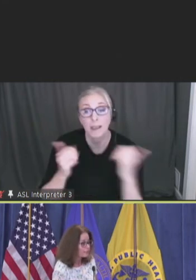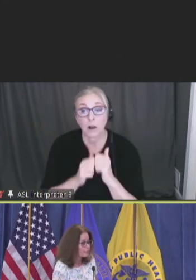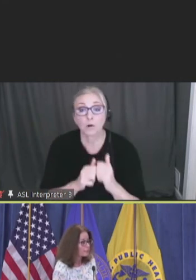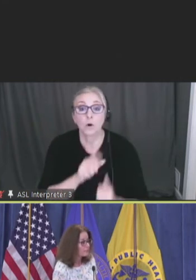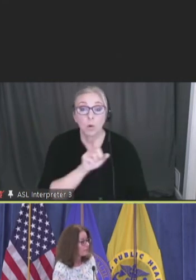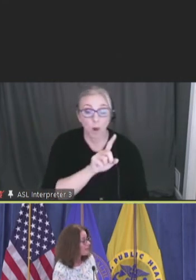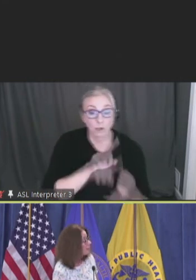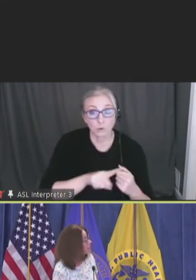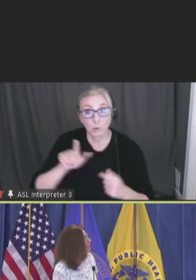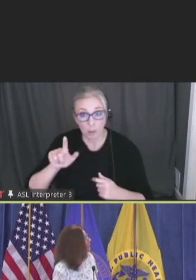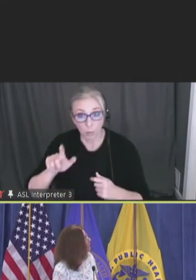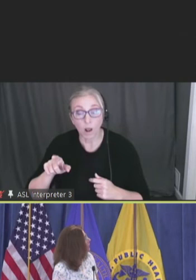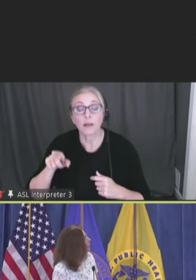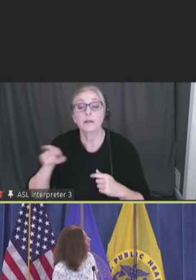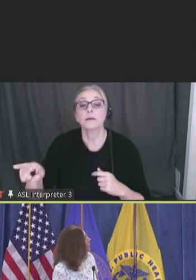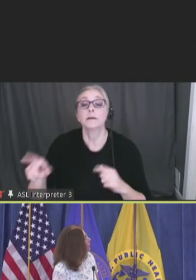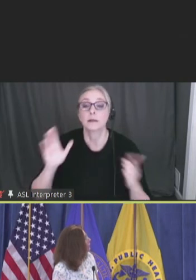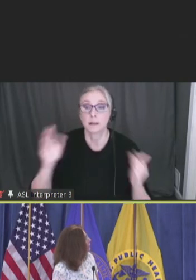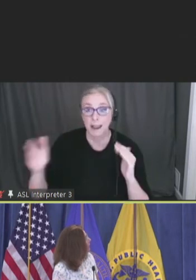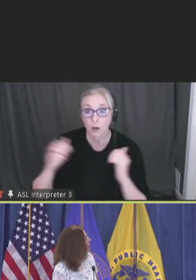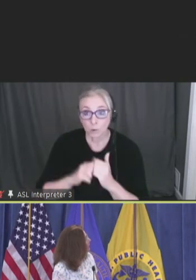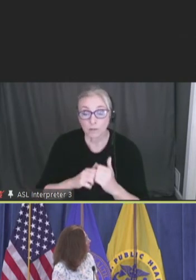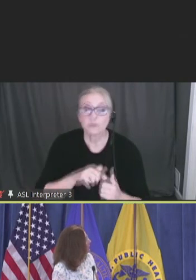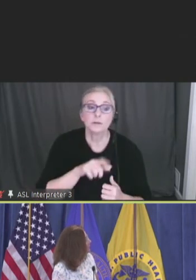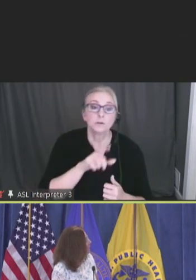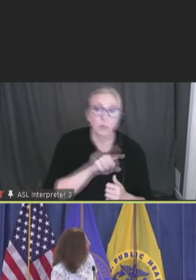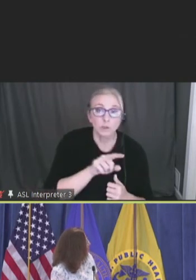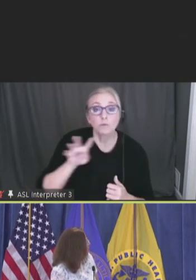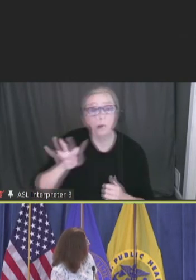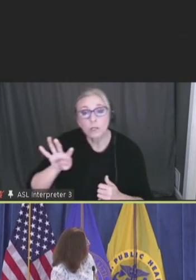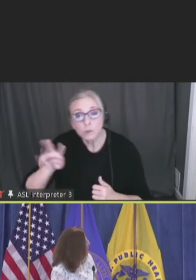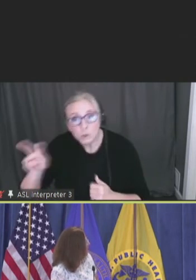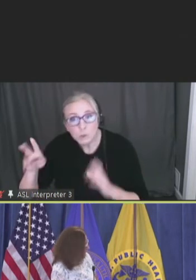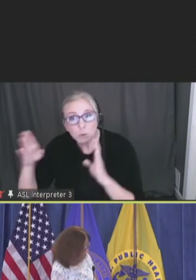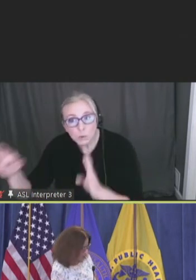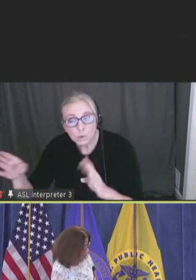with a comparison interval of 20 to 42 days of the vaccinated current comparators.